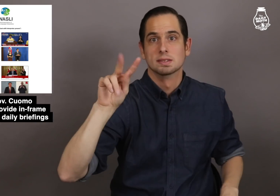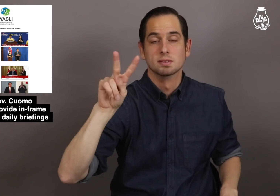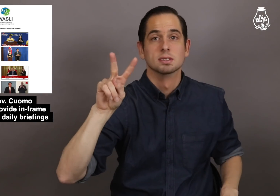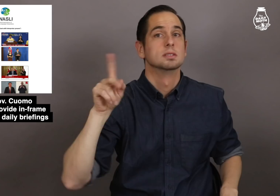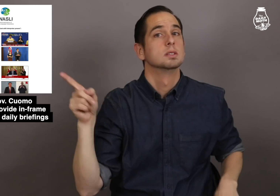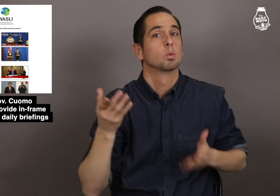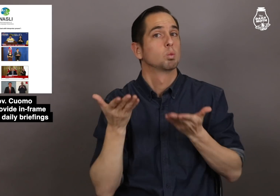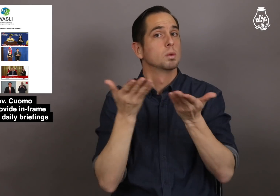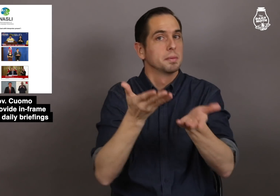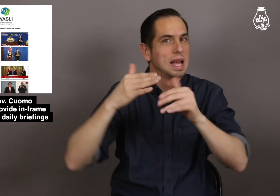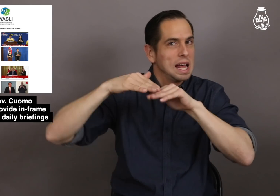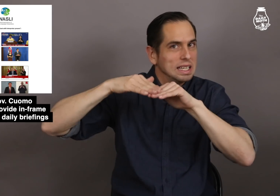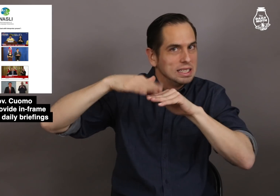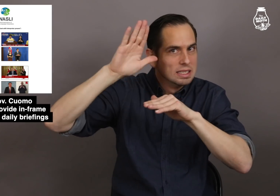the television broadcast, the WFD recommends that